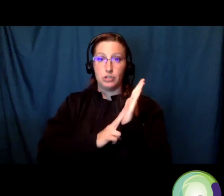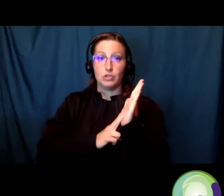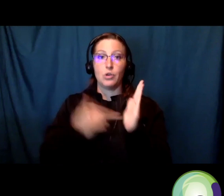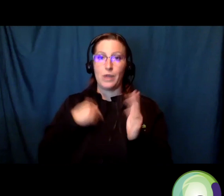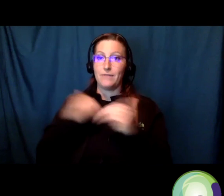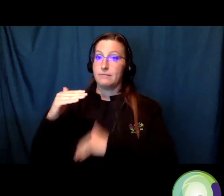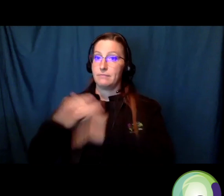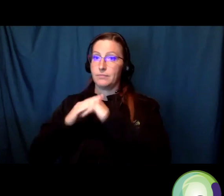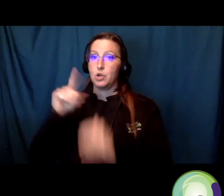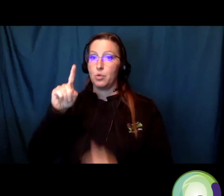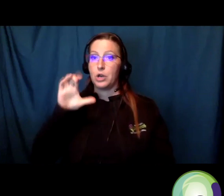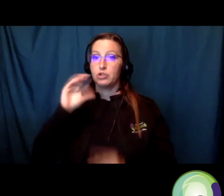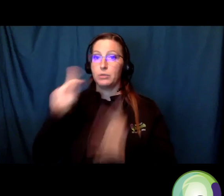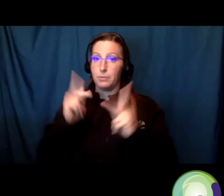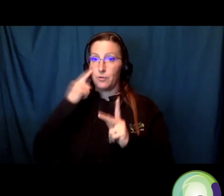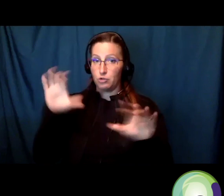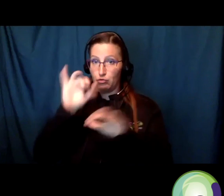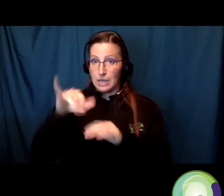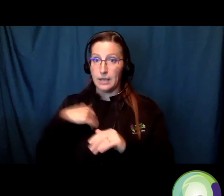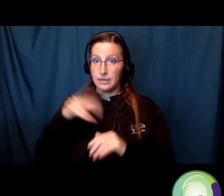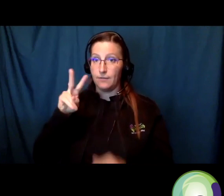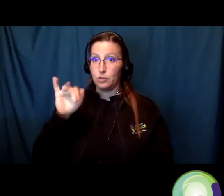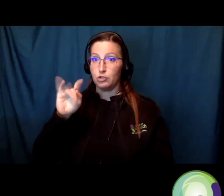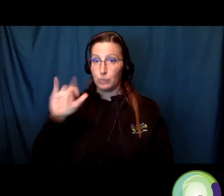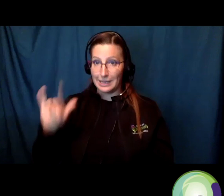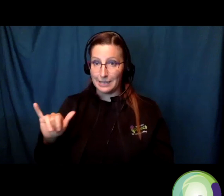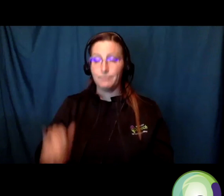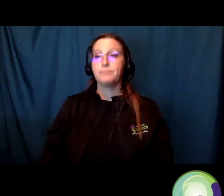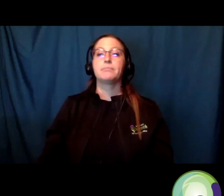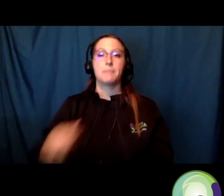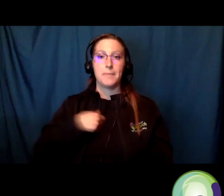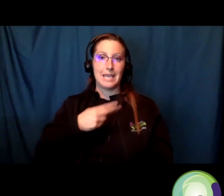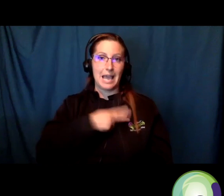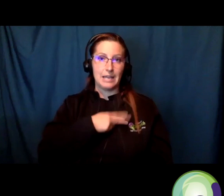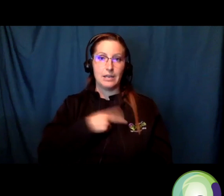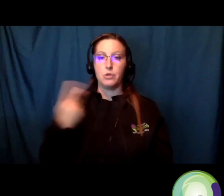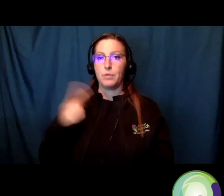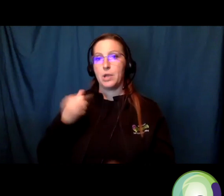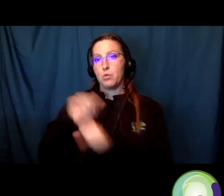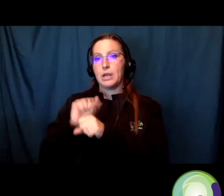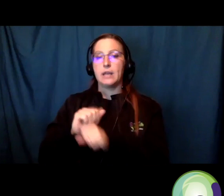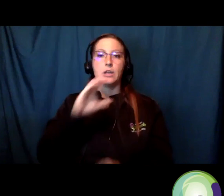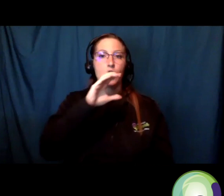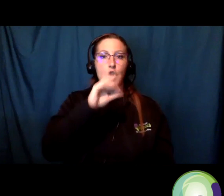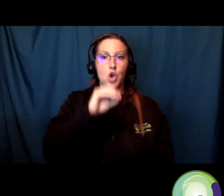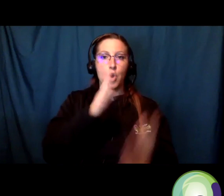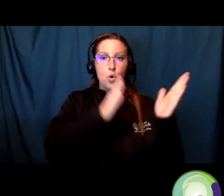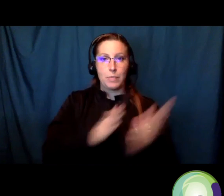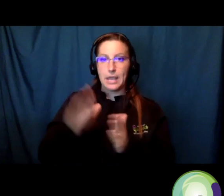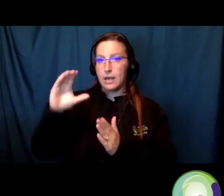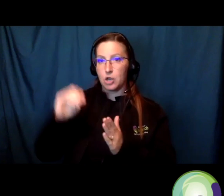people to do that virtually. Heidi and I have been working on some co-plan co-serve opportunities, which will kind of be like